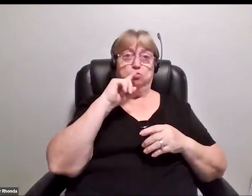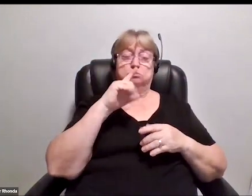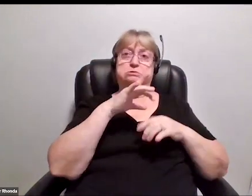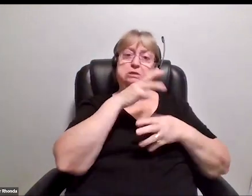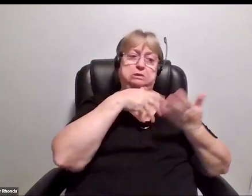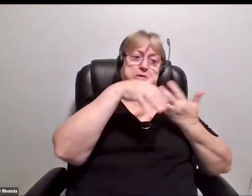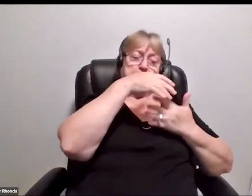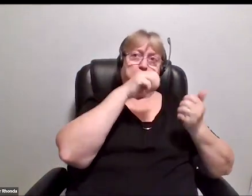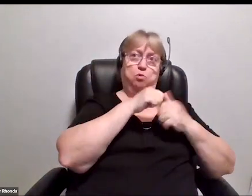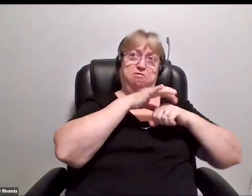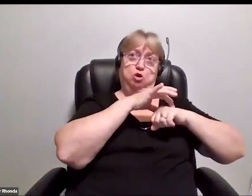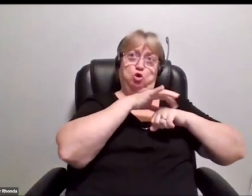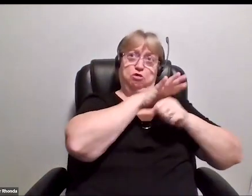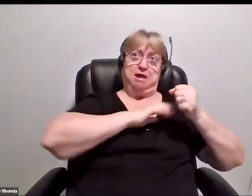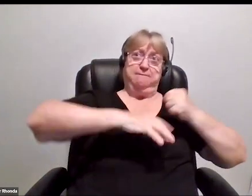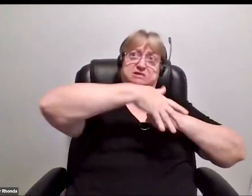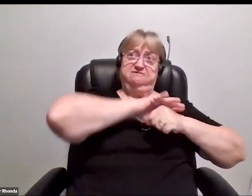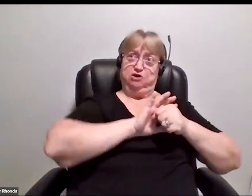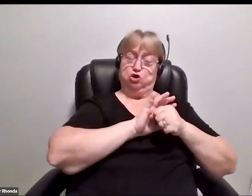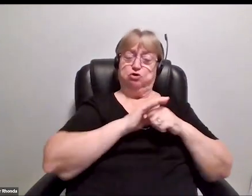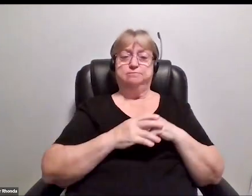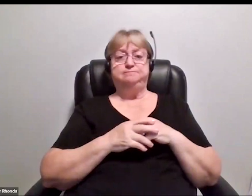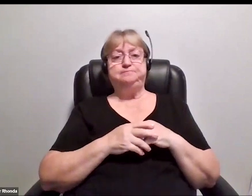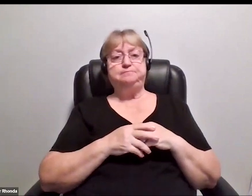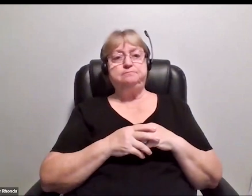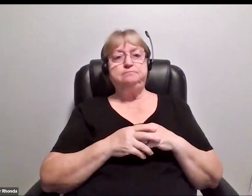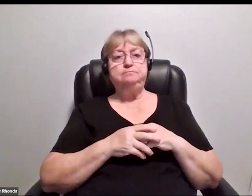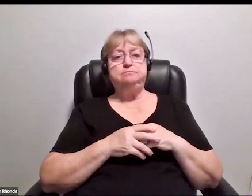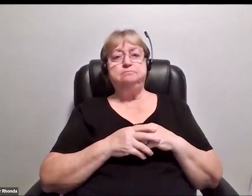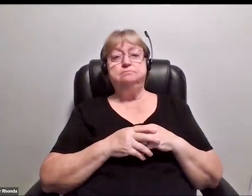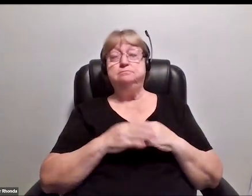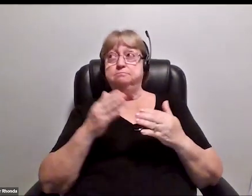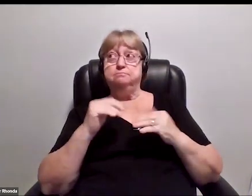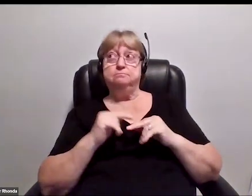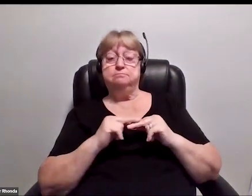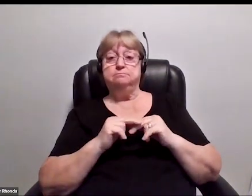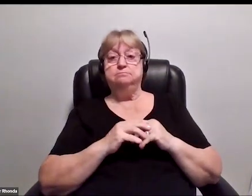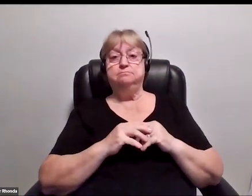Next slide, please. I'm not familiar